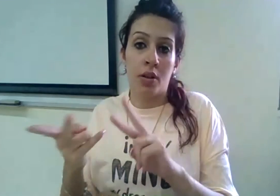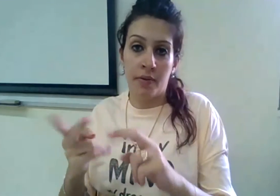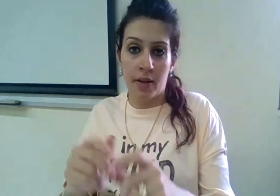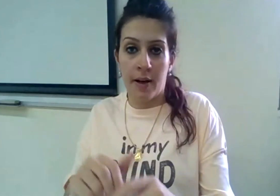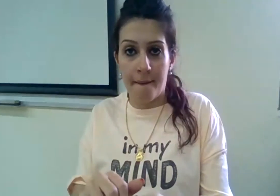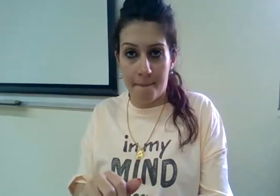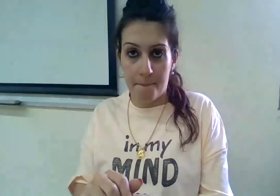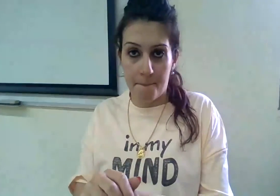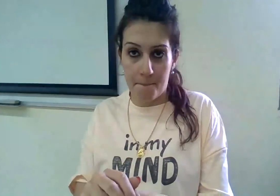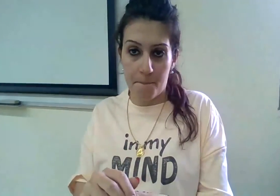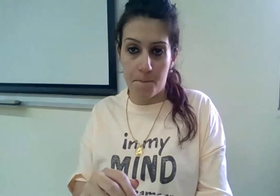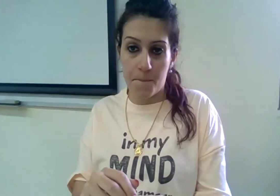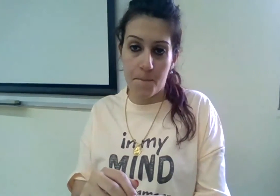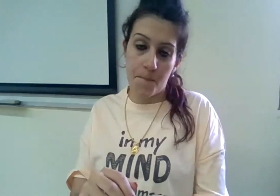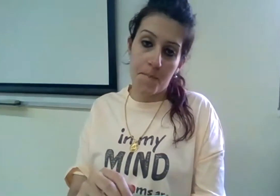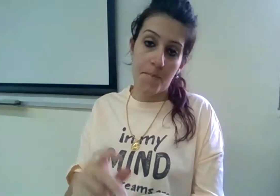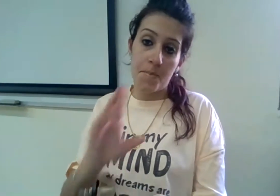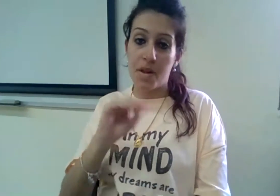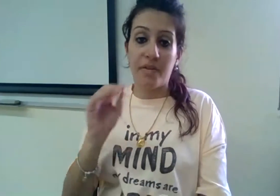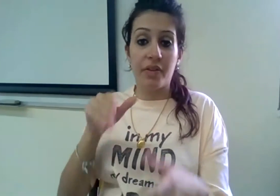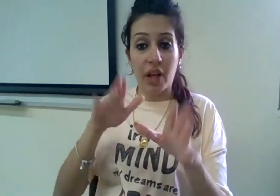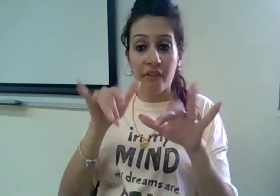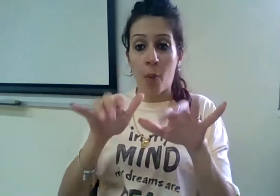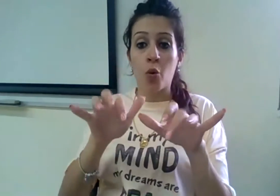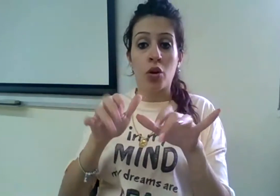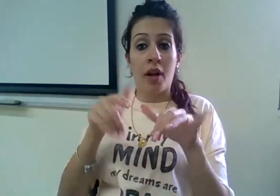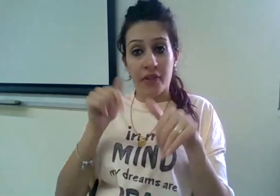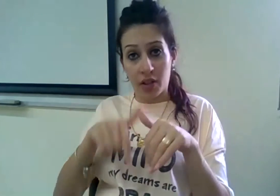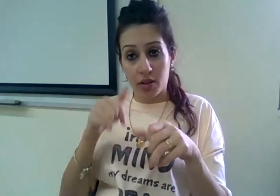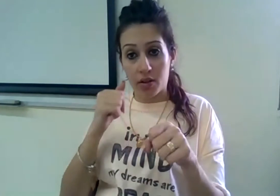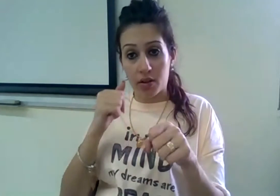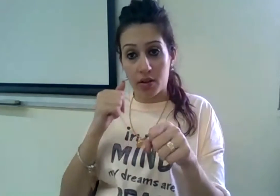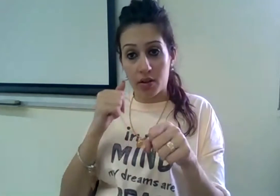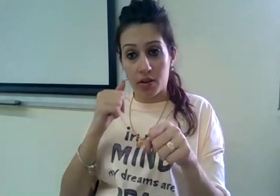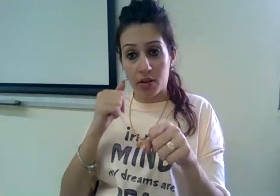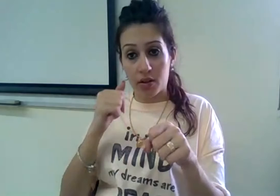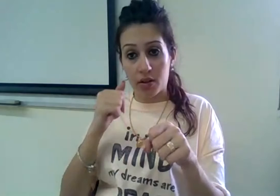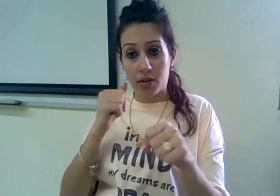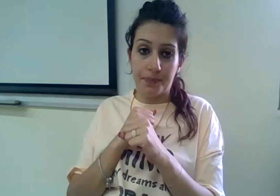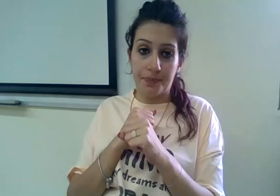looking on the time, I think it would have still left a few minutes so we could